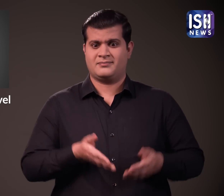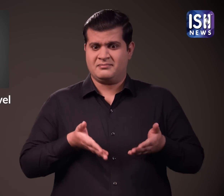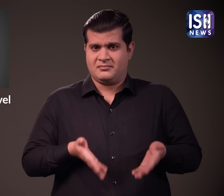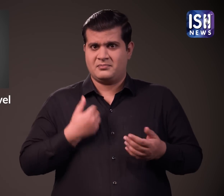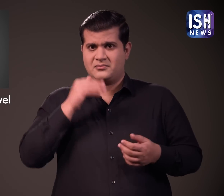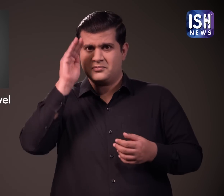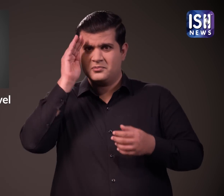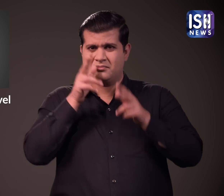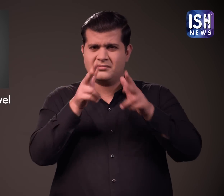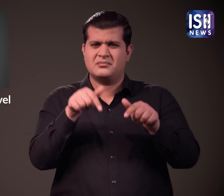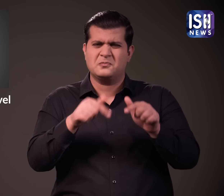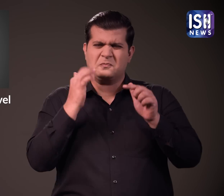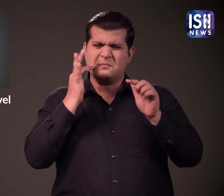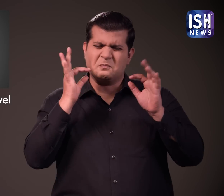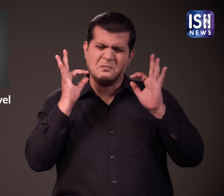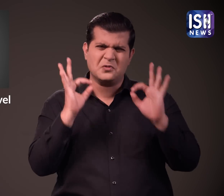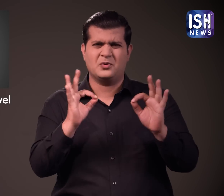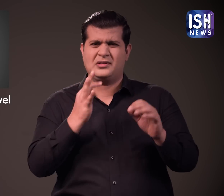What I am going to tell you today is very important.